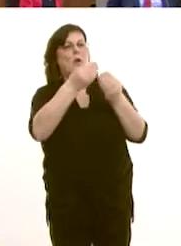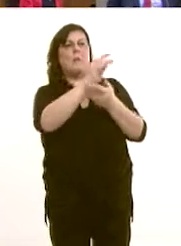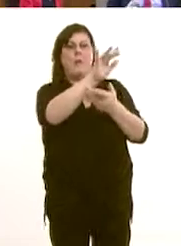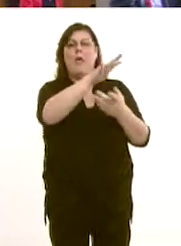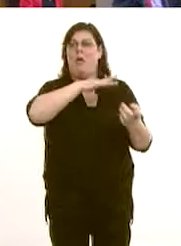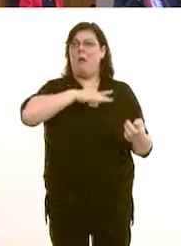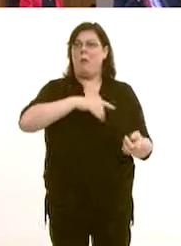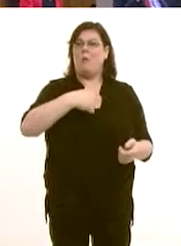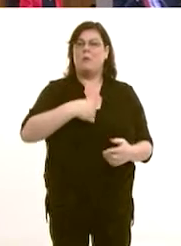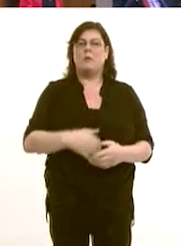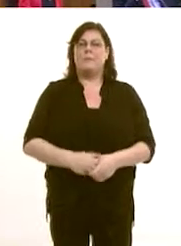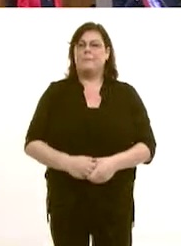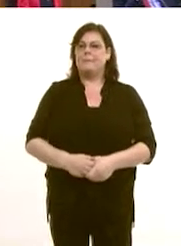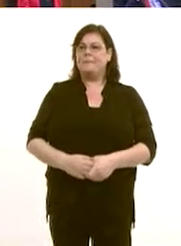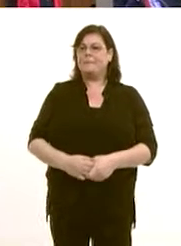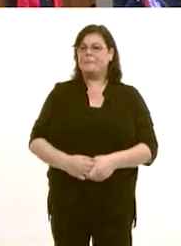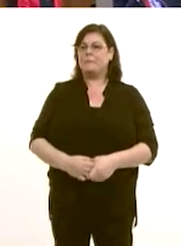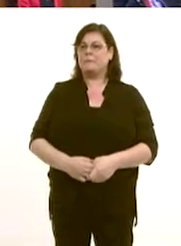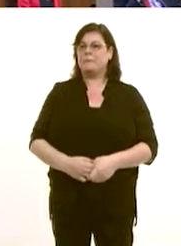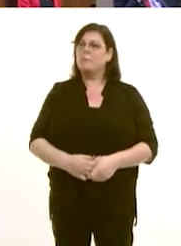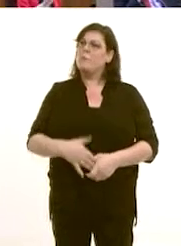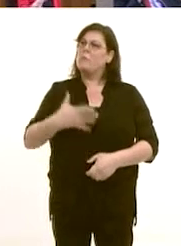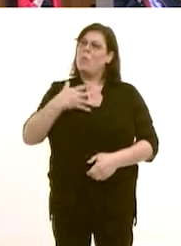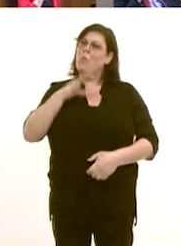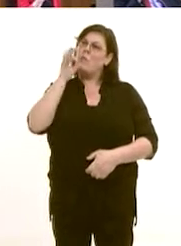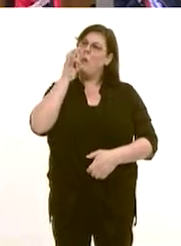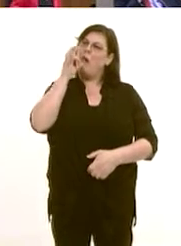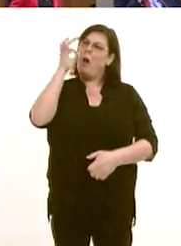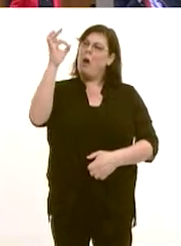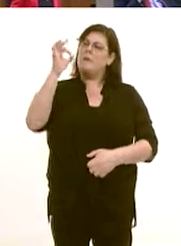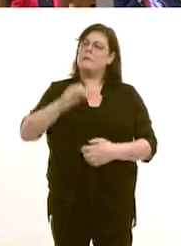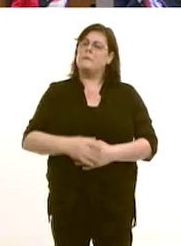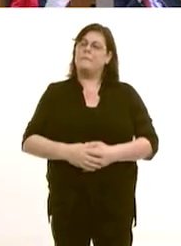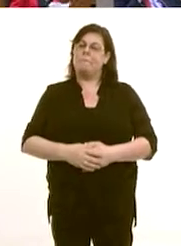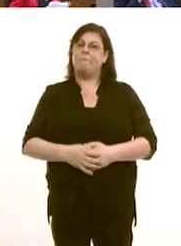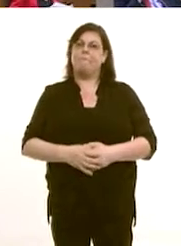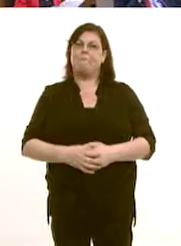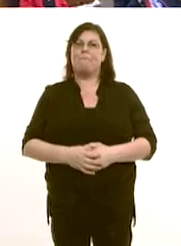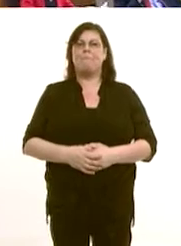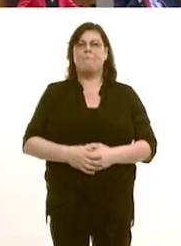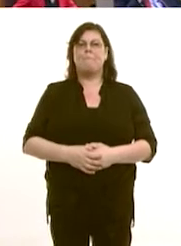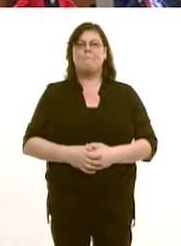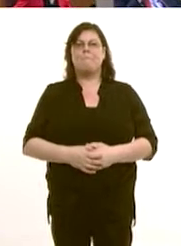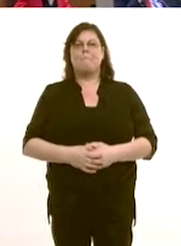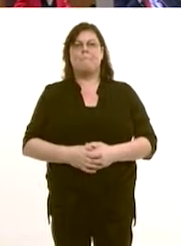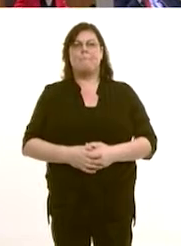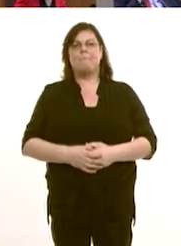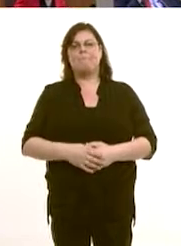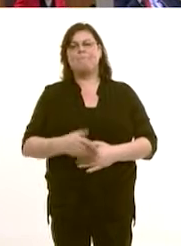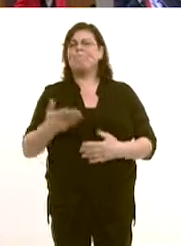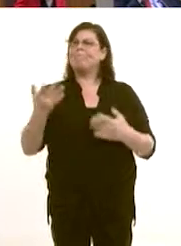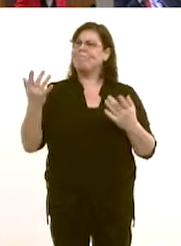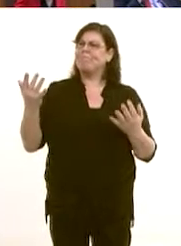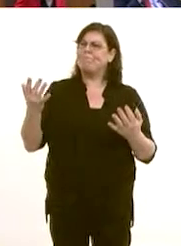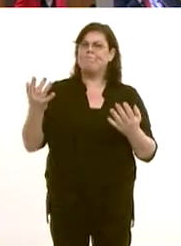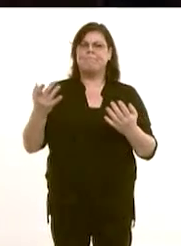Aled Roberts: May I ask what consideration is being given to the impact in terms of flood